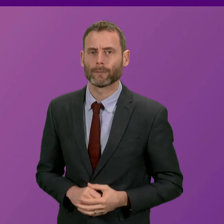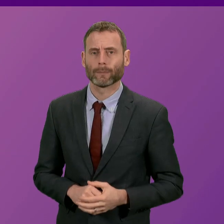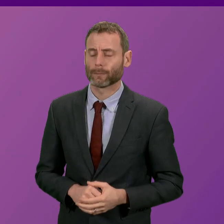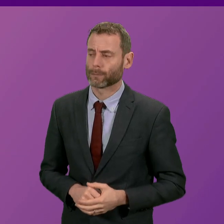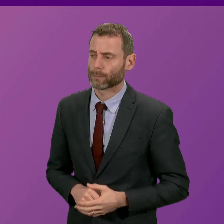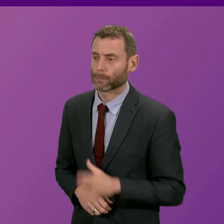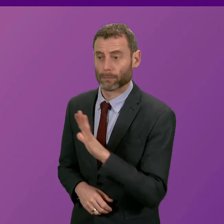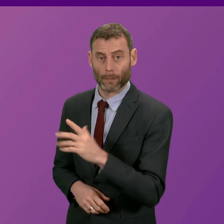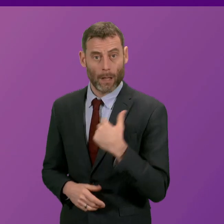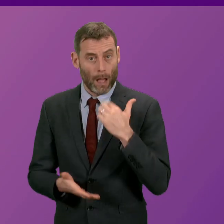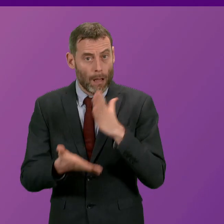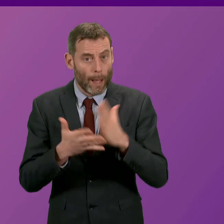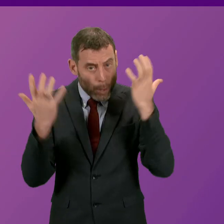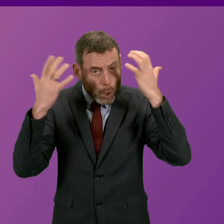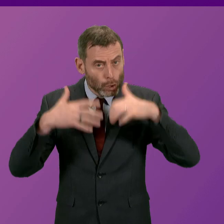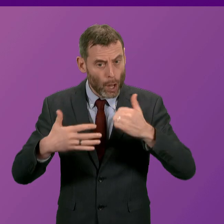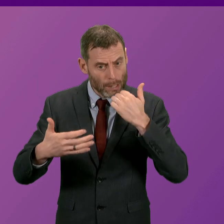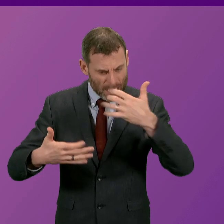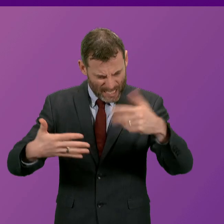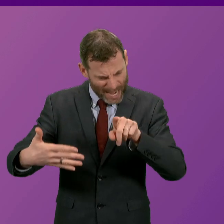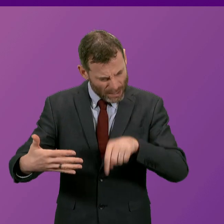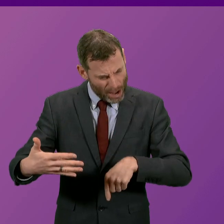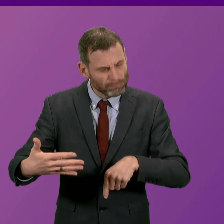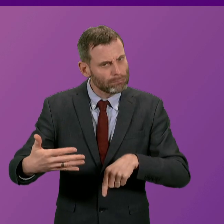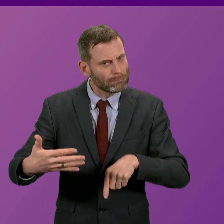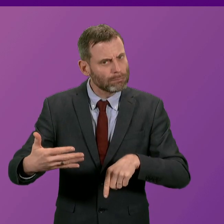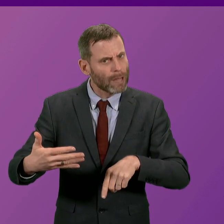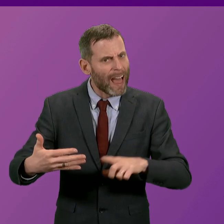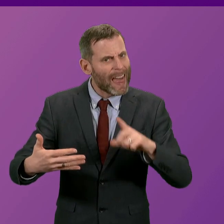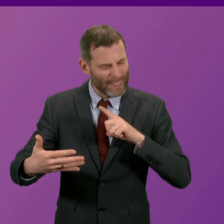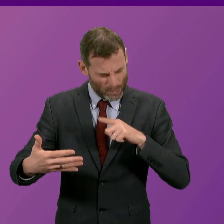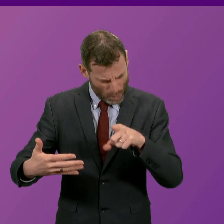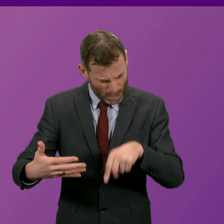I certainly am concerned about those issues. That is why the Government is taking forward a